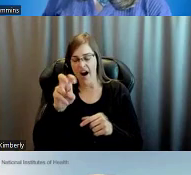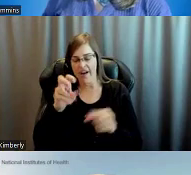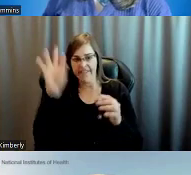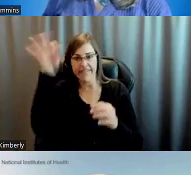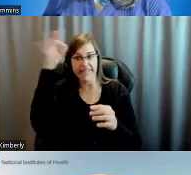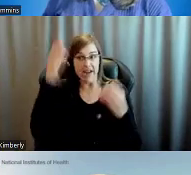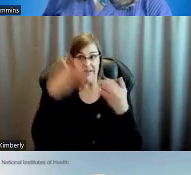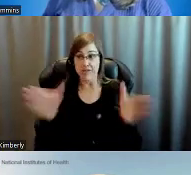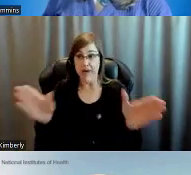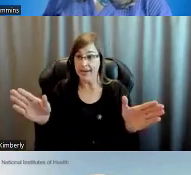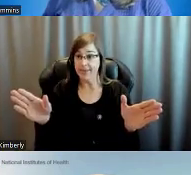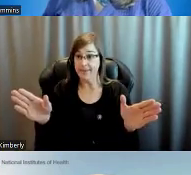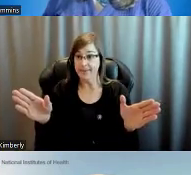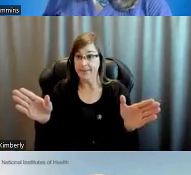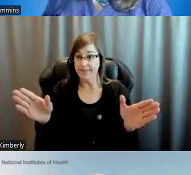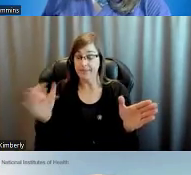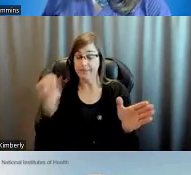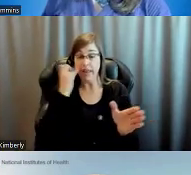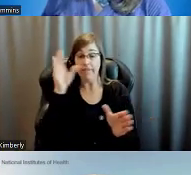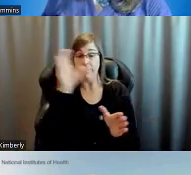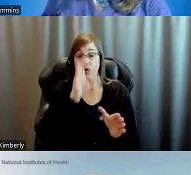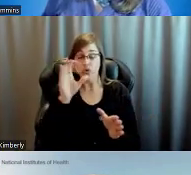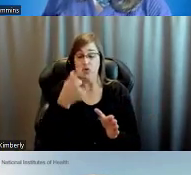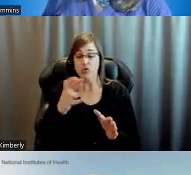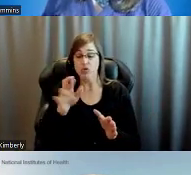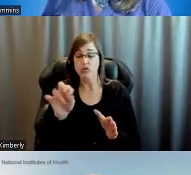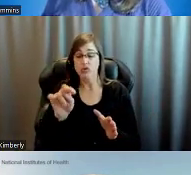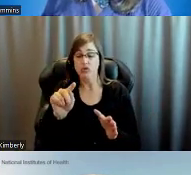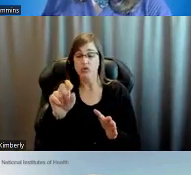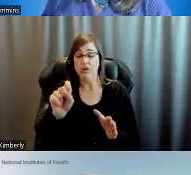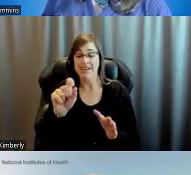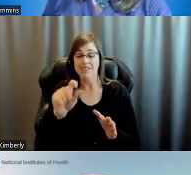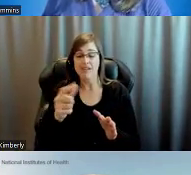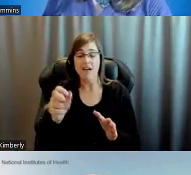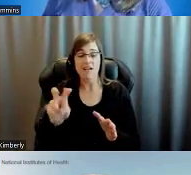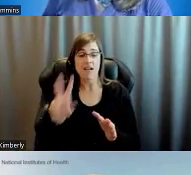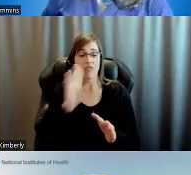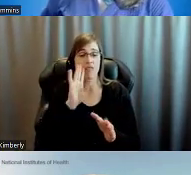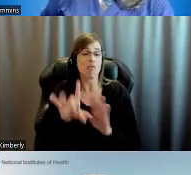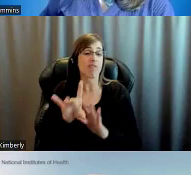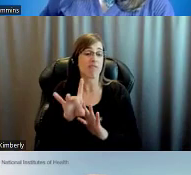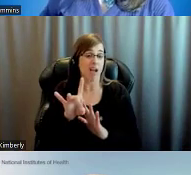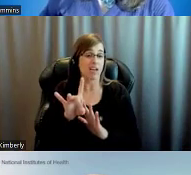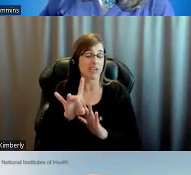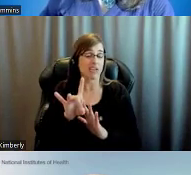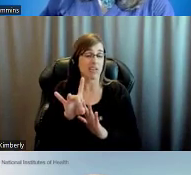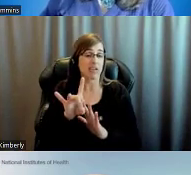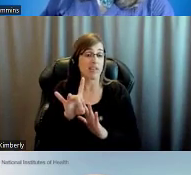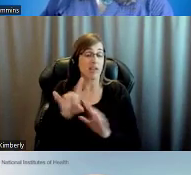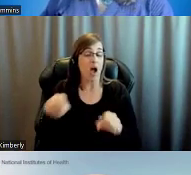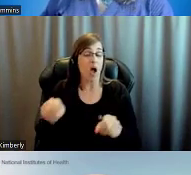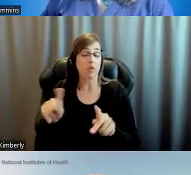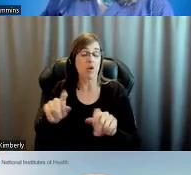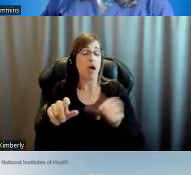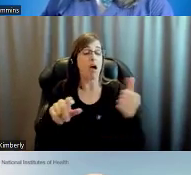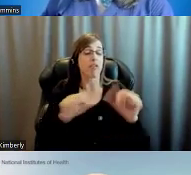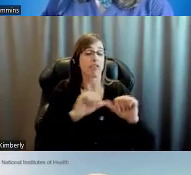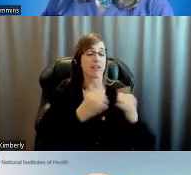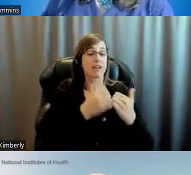So if you search in grants.gov, you may actually find some opportunities at other agencies that aren't NIH that you wouldn't have found